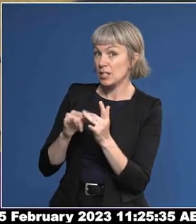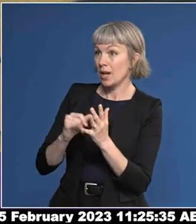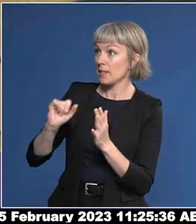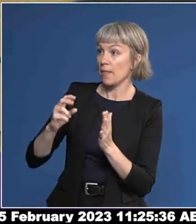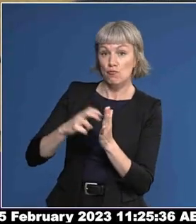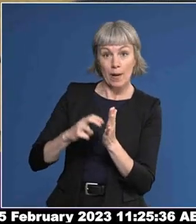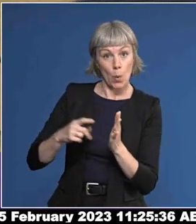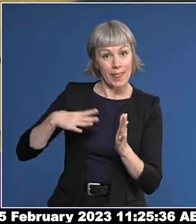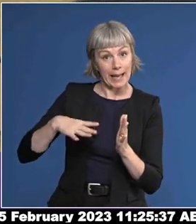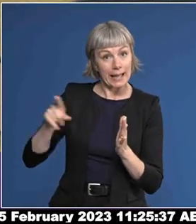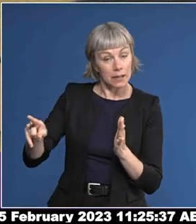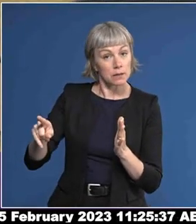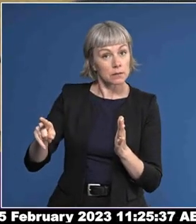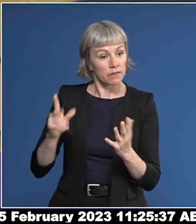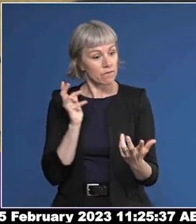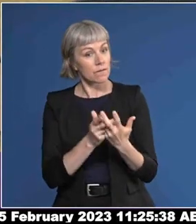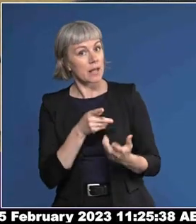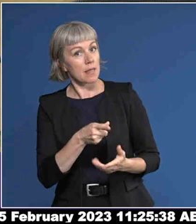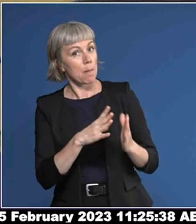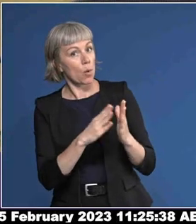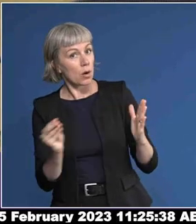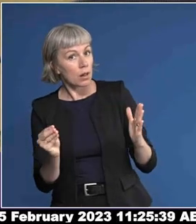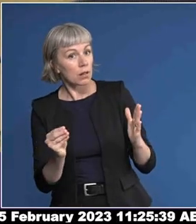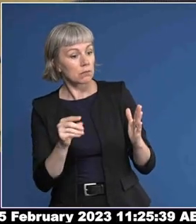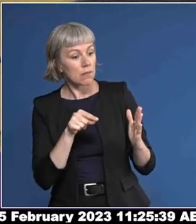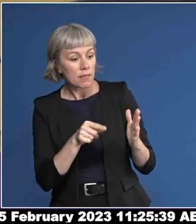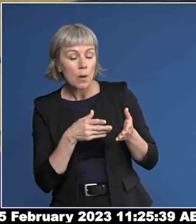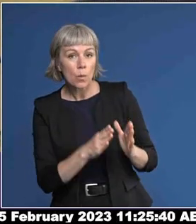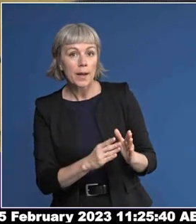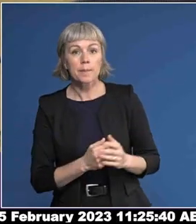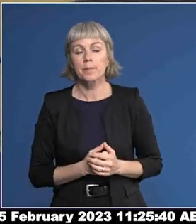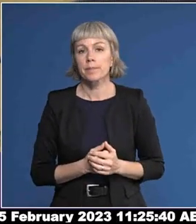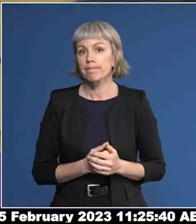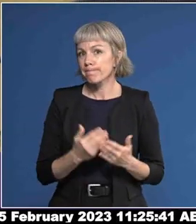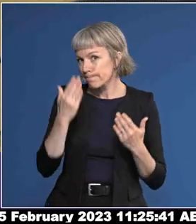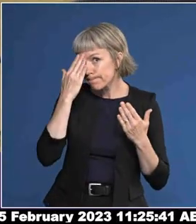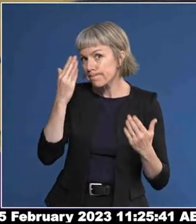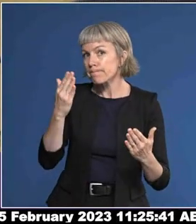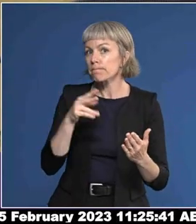I can't - I don't really know what happens in terms of keeping records in relation to active support. And Araluen?